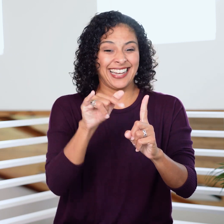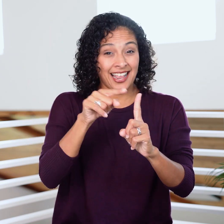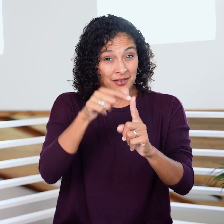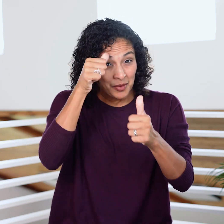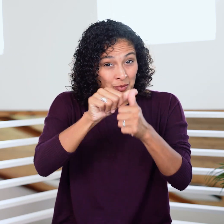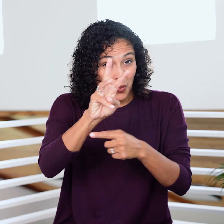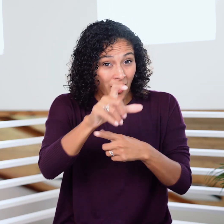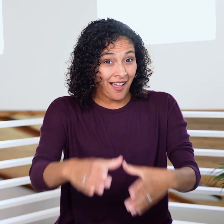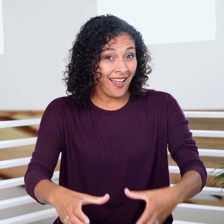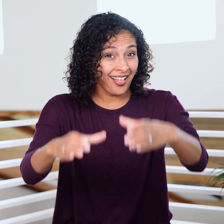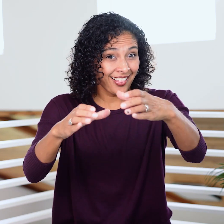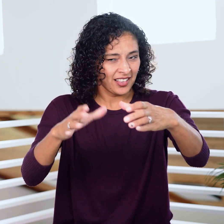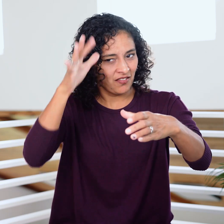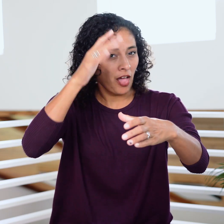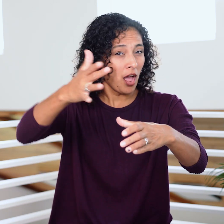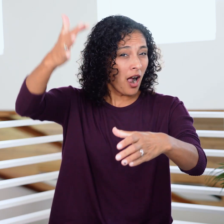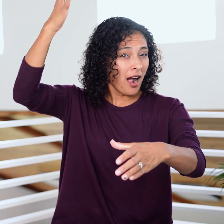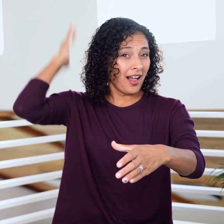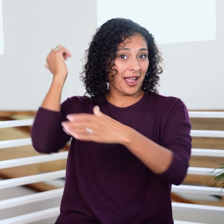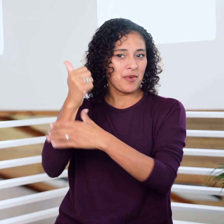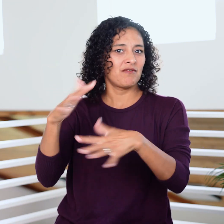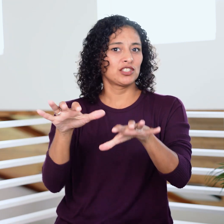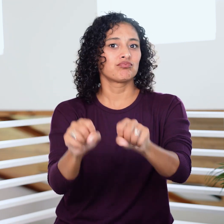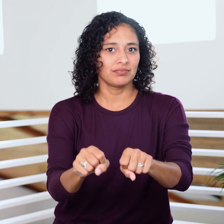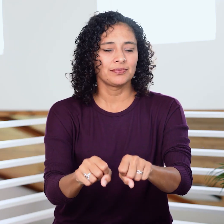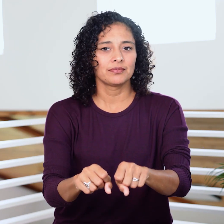the very first well his dad took possession of.